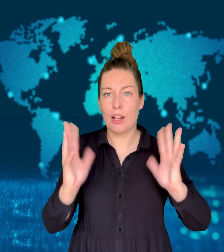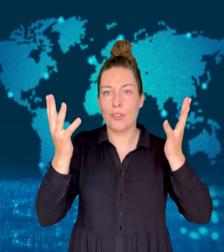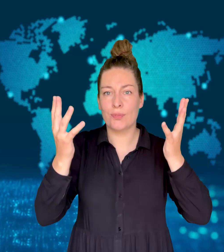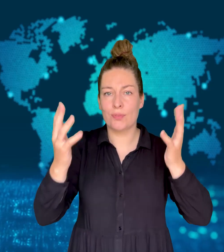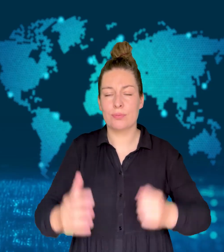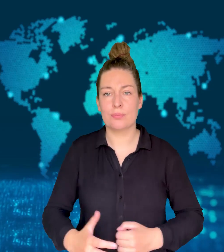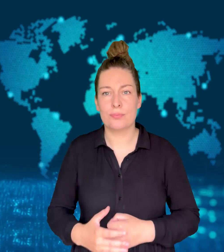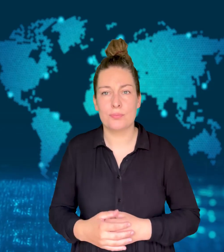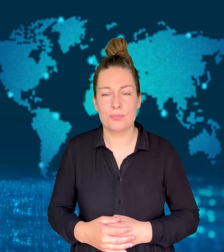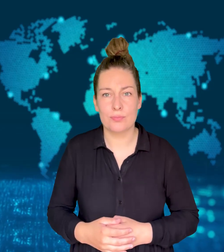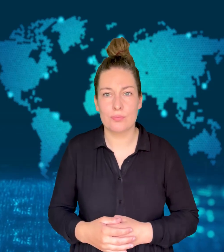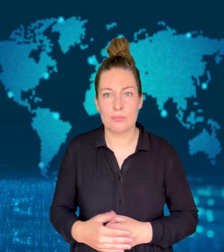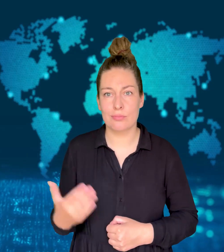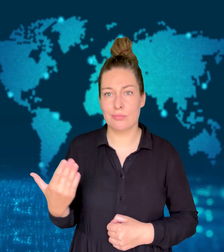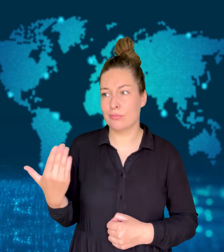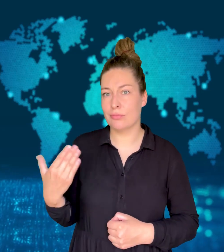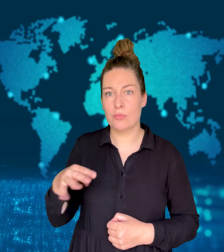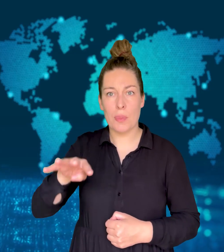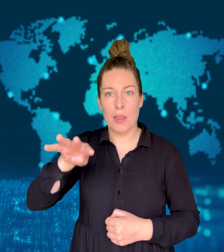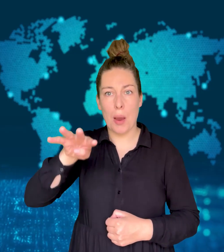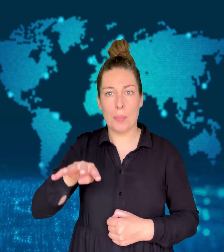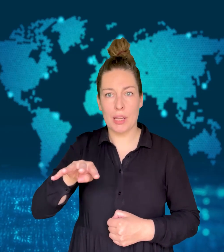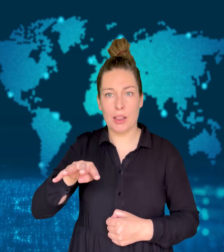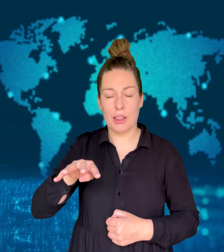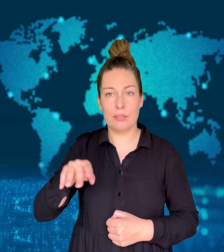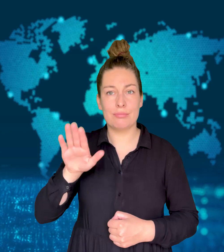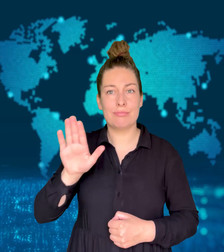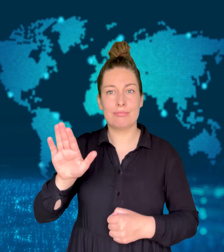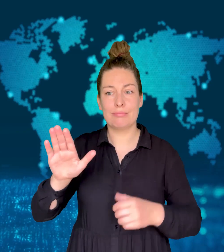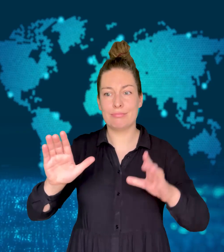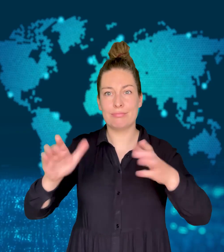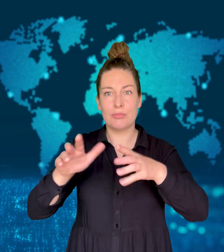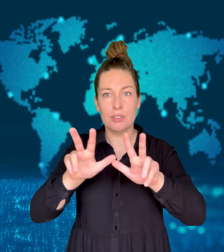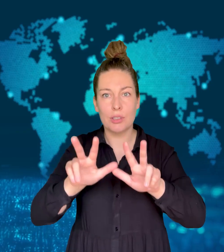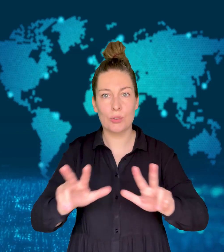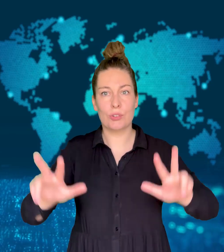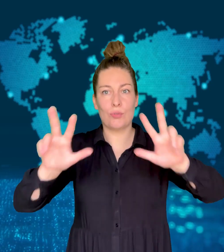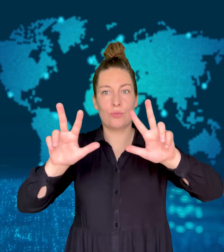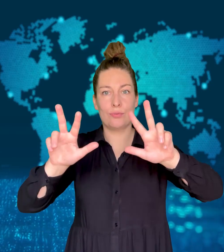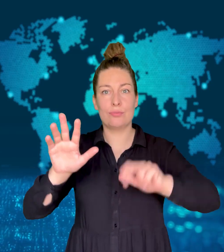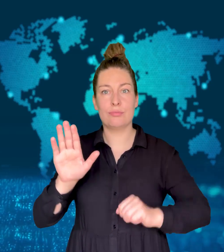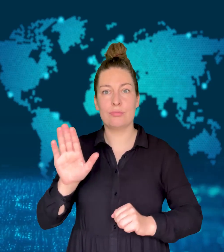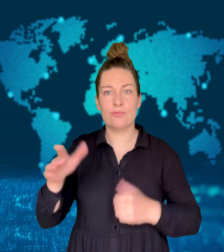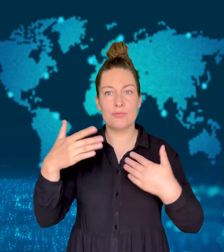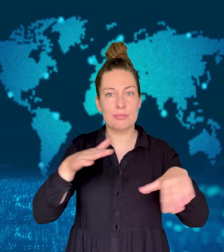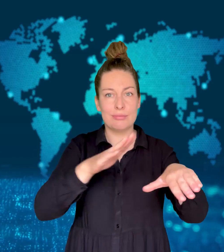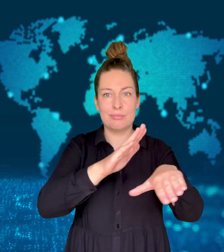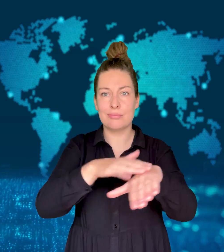In April, the humanitarian affairs agency of the United Nations warned that